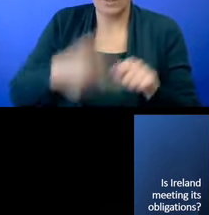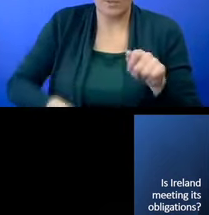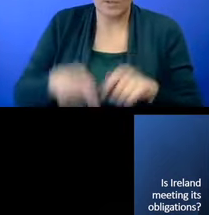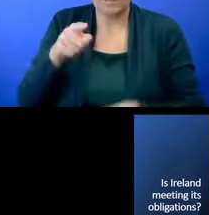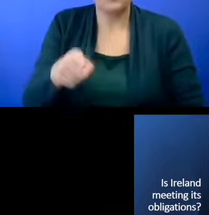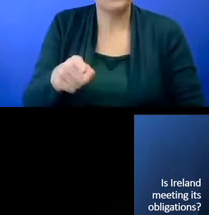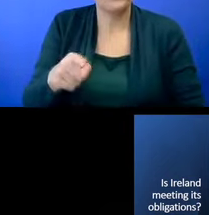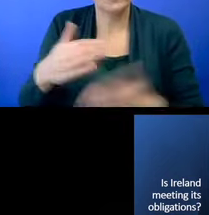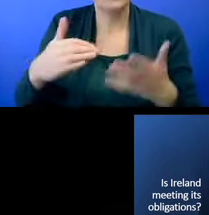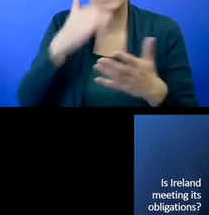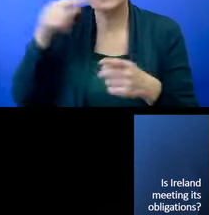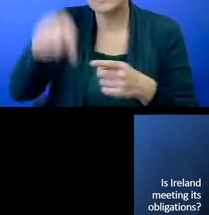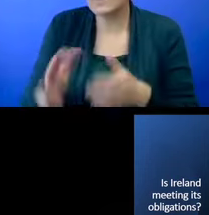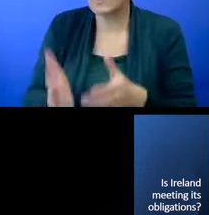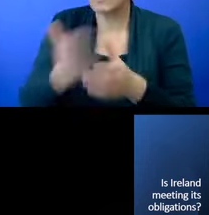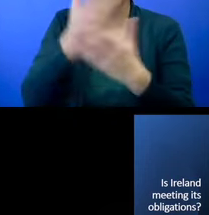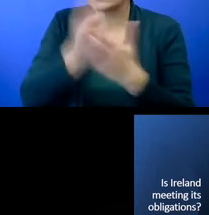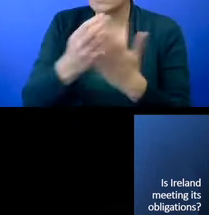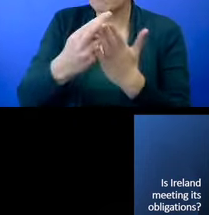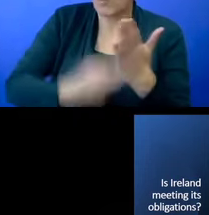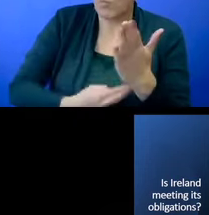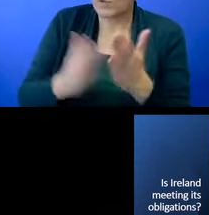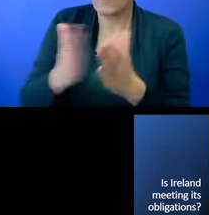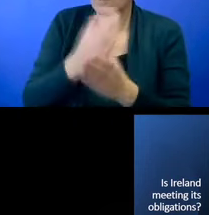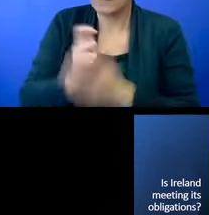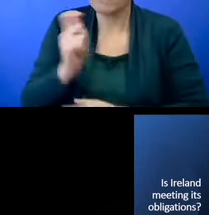Because this is the first report, it will be a large one,